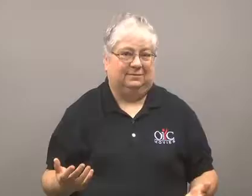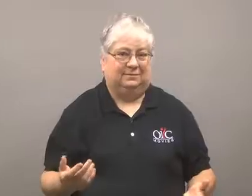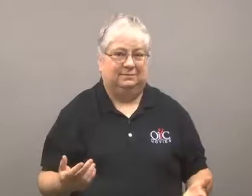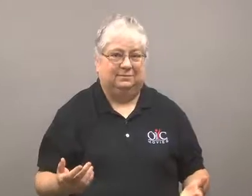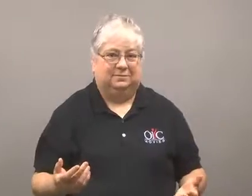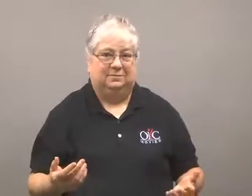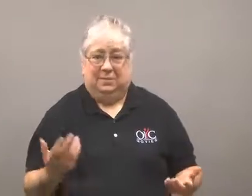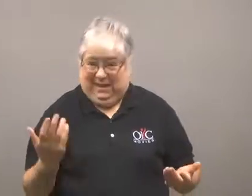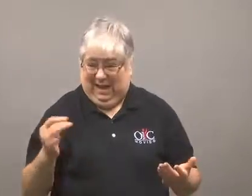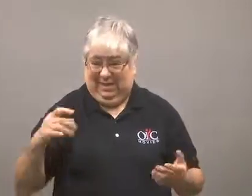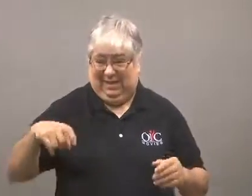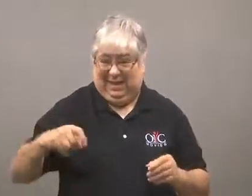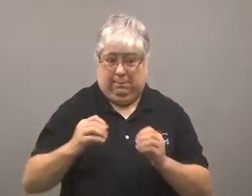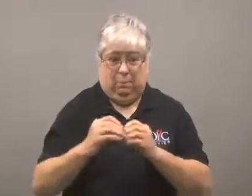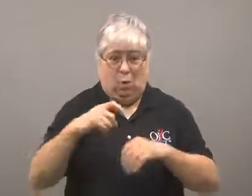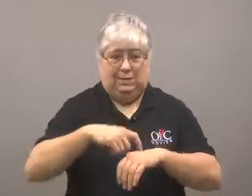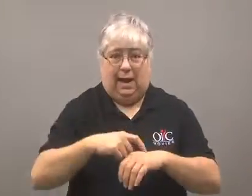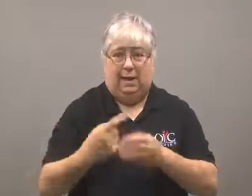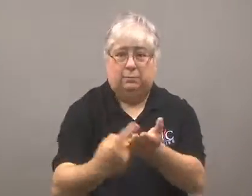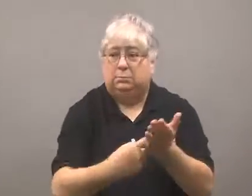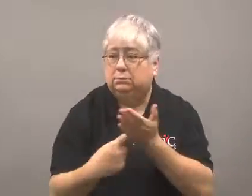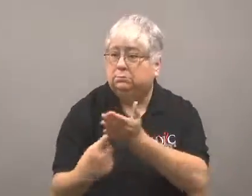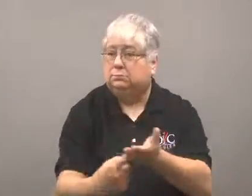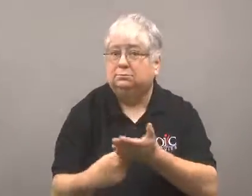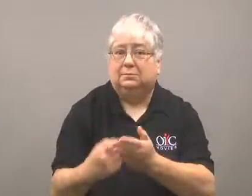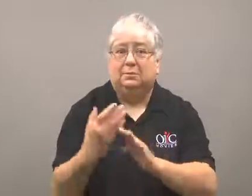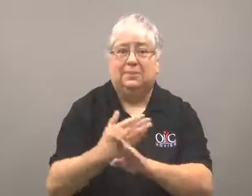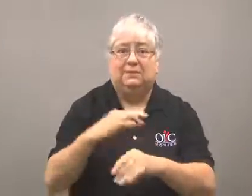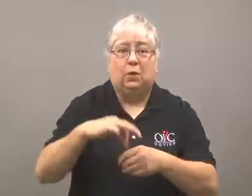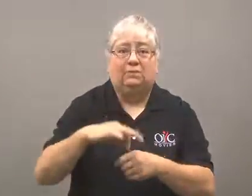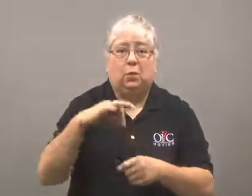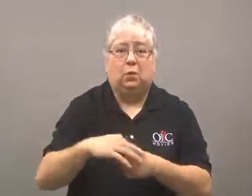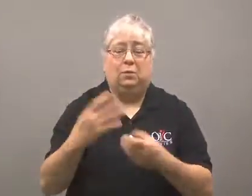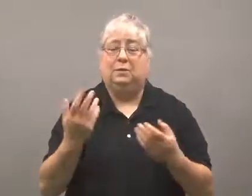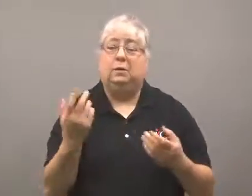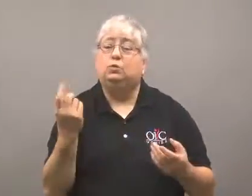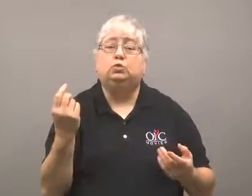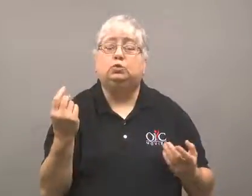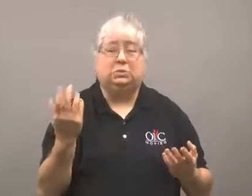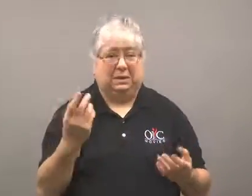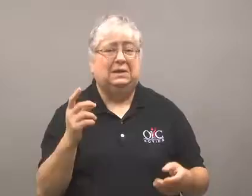If more time is needed to debate the issue before coming to a vote,